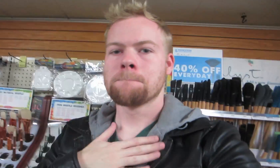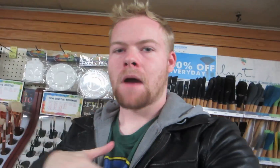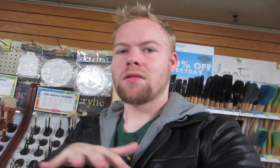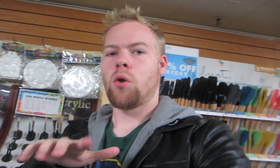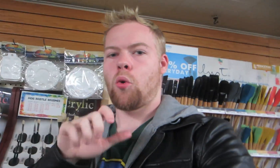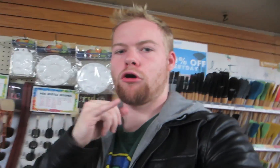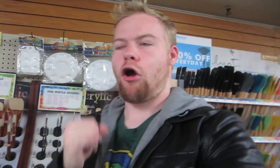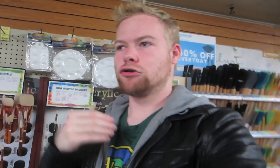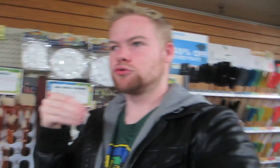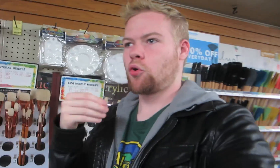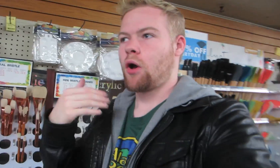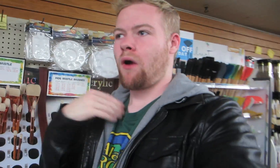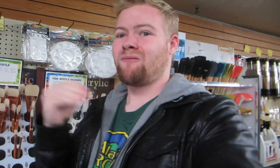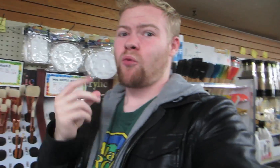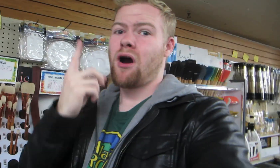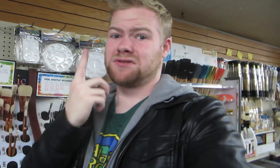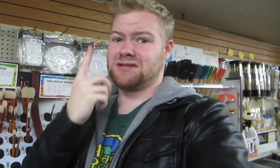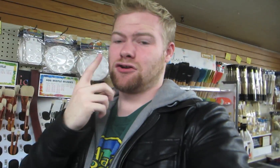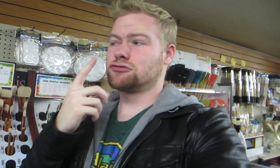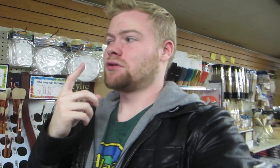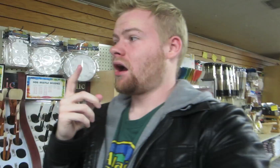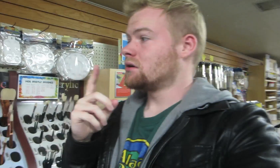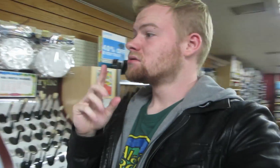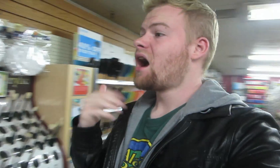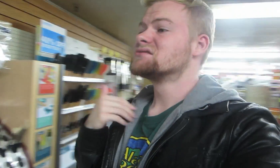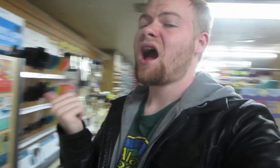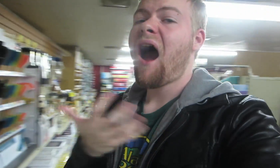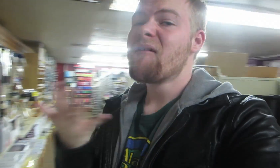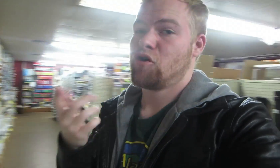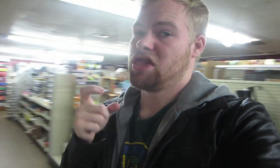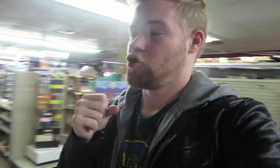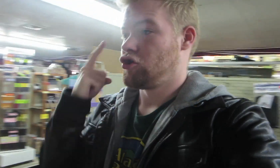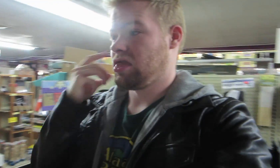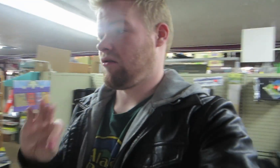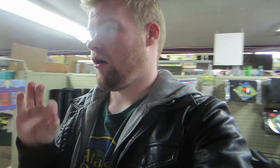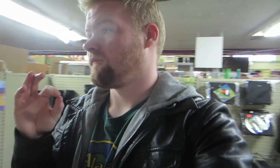My local art store. It has more upstairs, and it has everything you could think of.